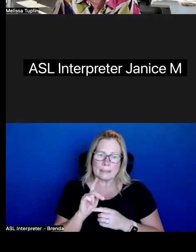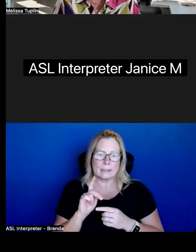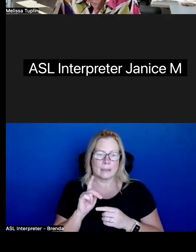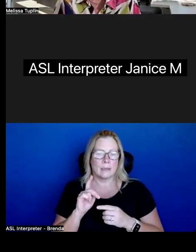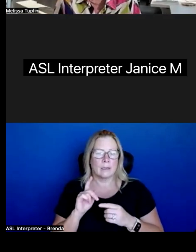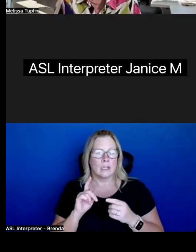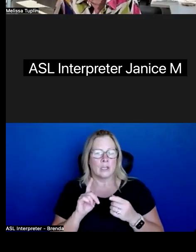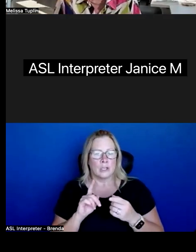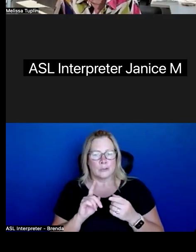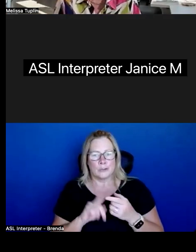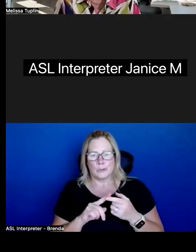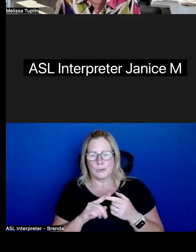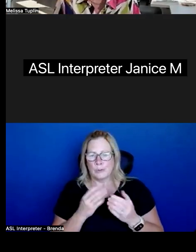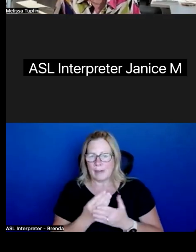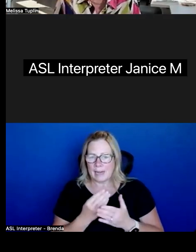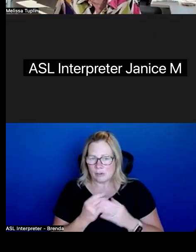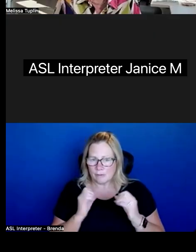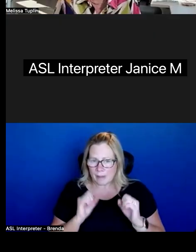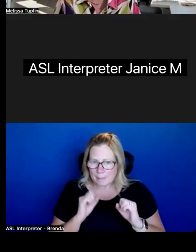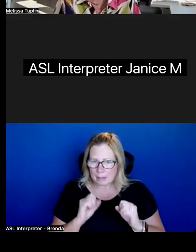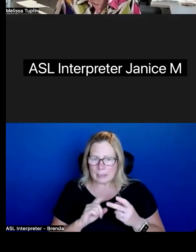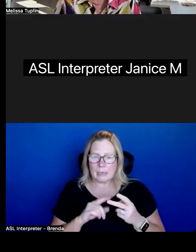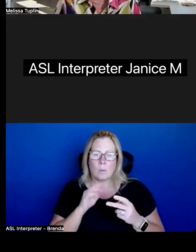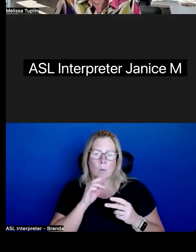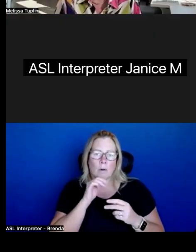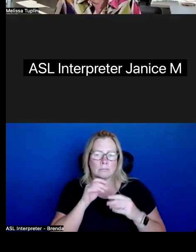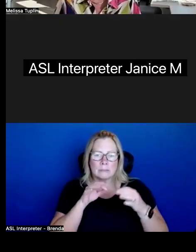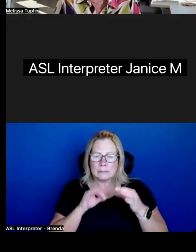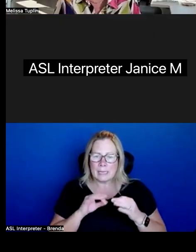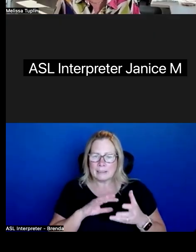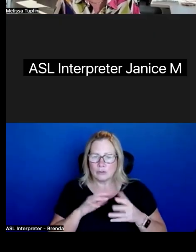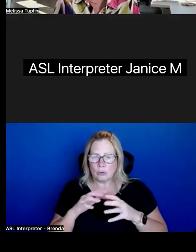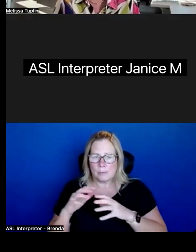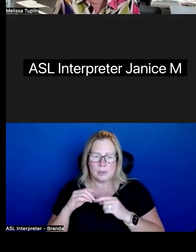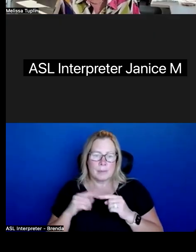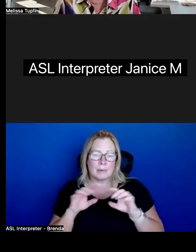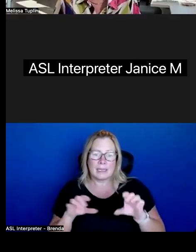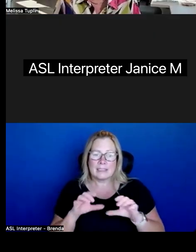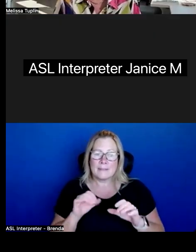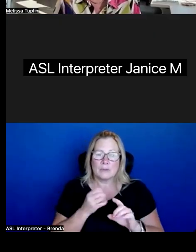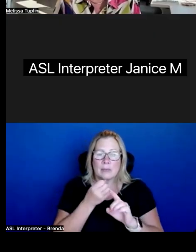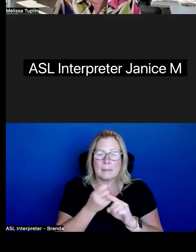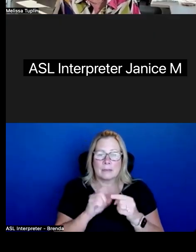disruption of activities or impact to community in the past, current or upcoming fiscal years.